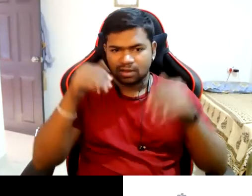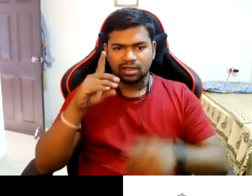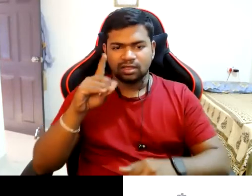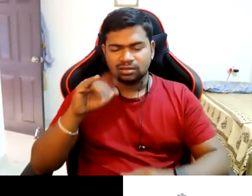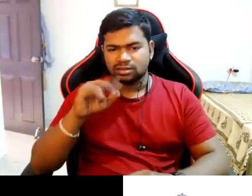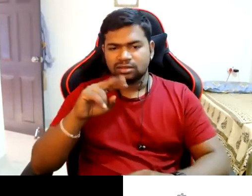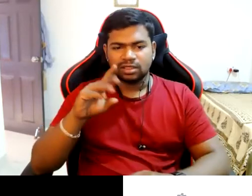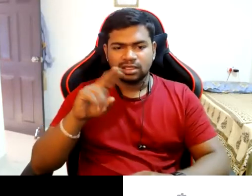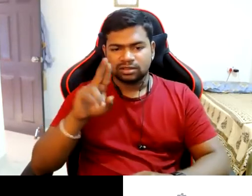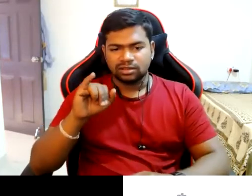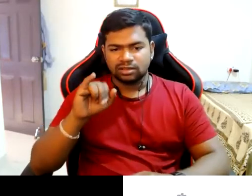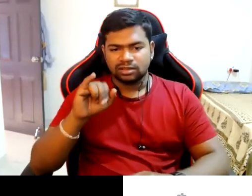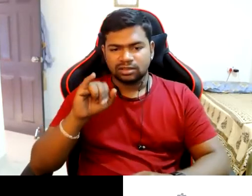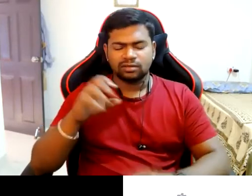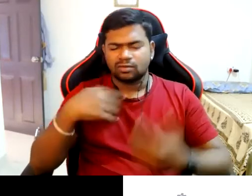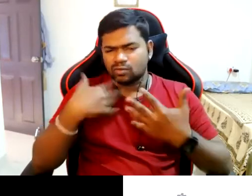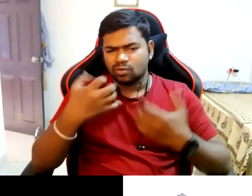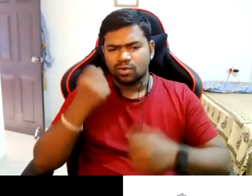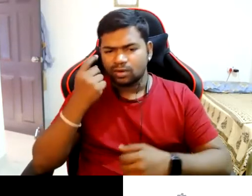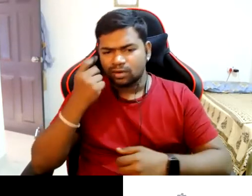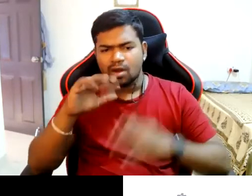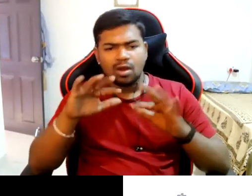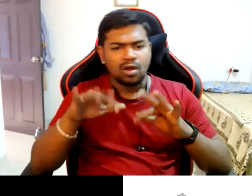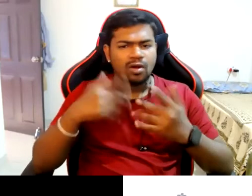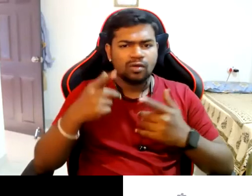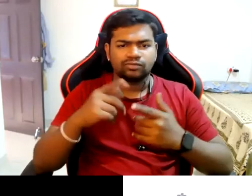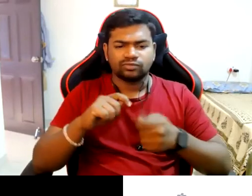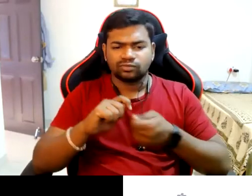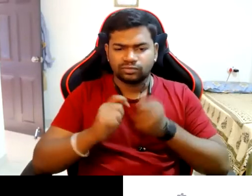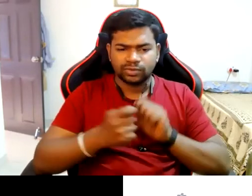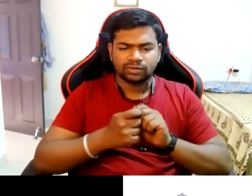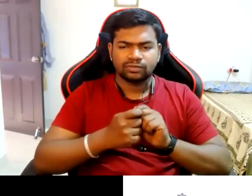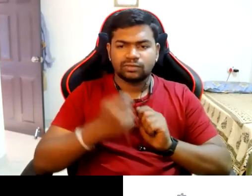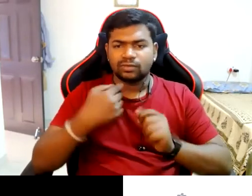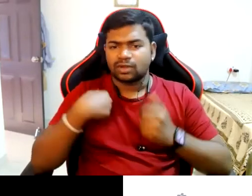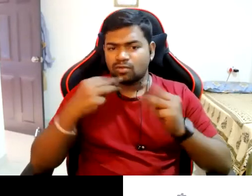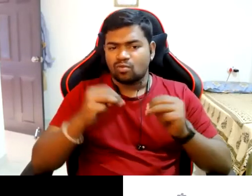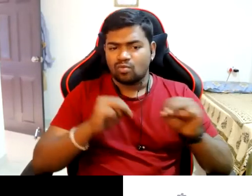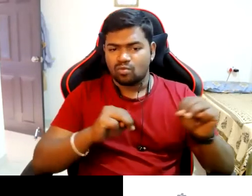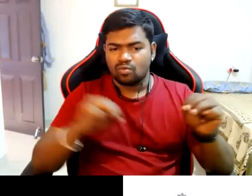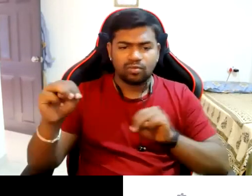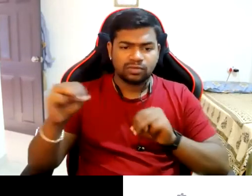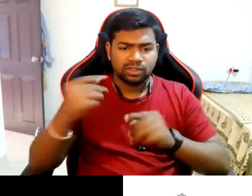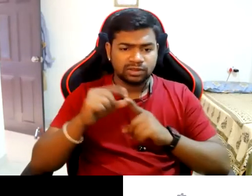I just wanted to understand that how should we become even though we know the kind of response you get